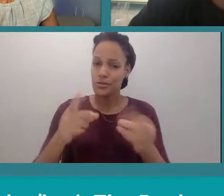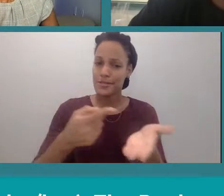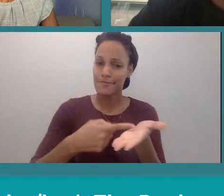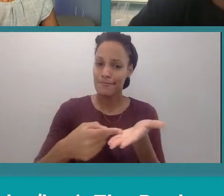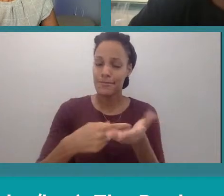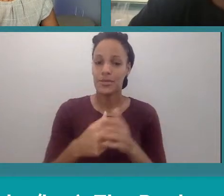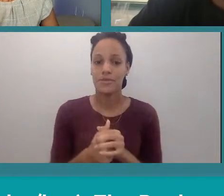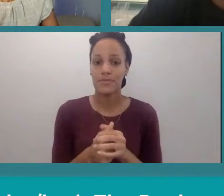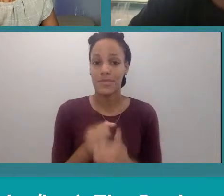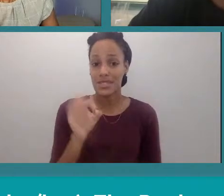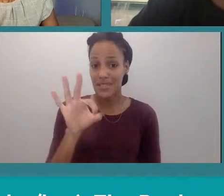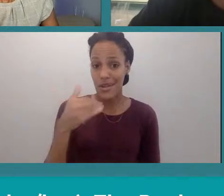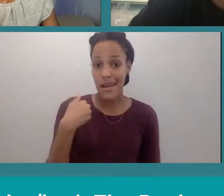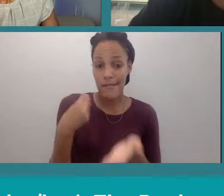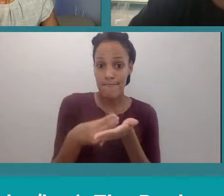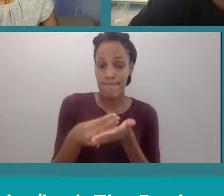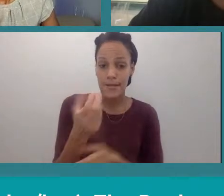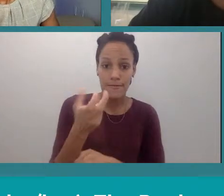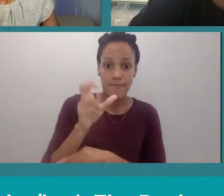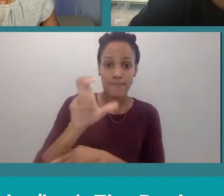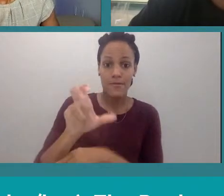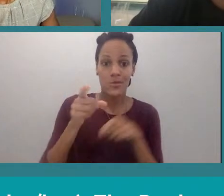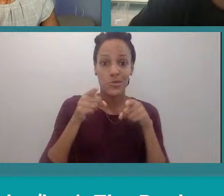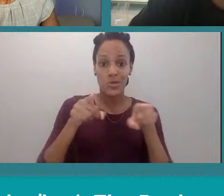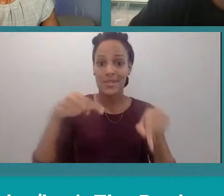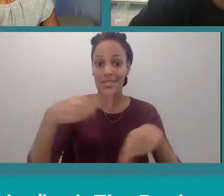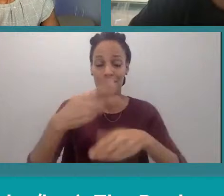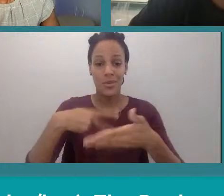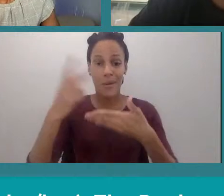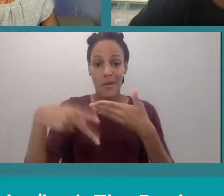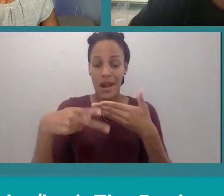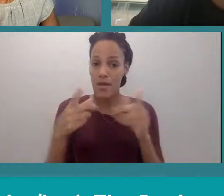Any donations you make during this program will go to supporting the and ensuring that